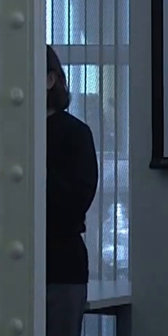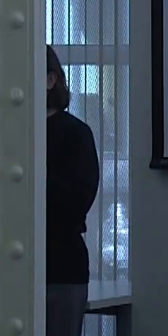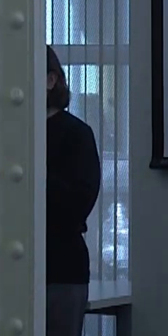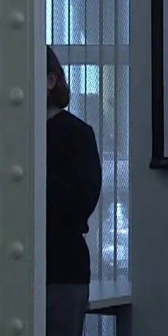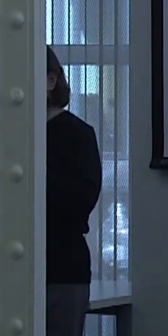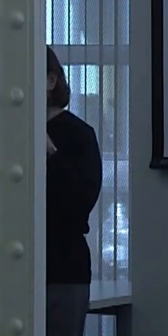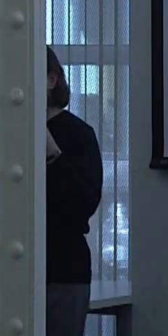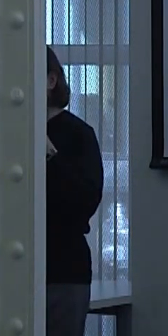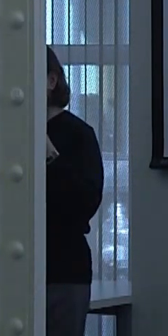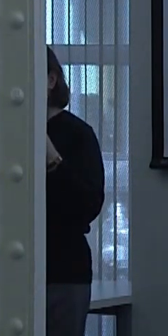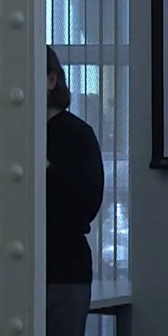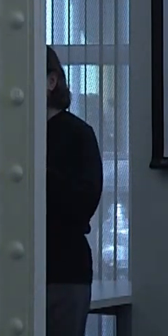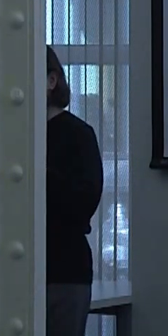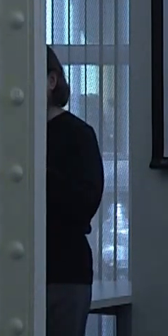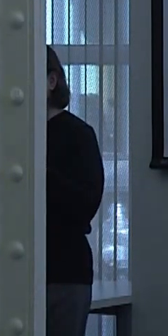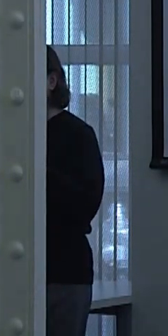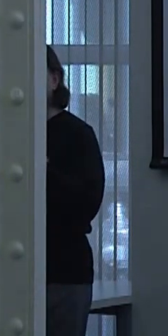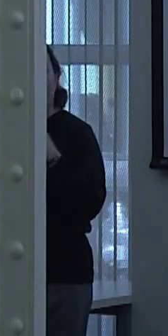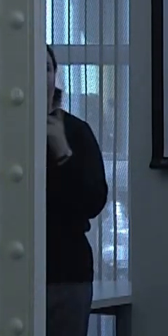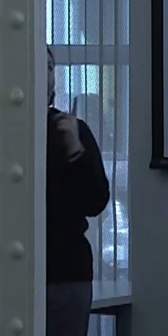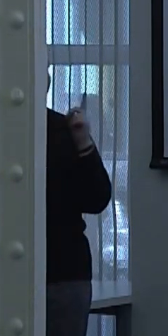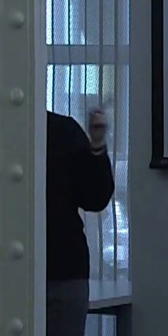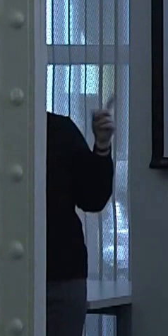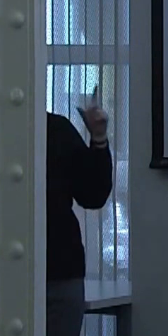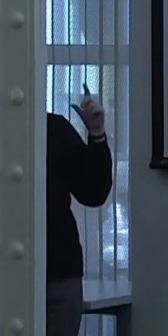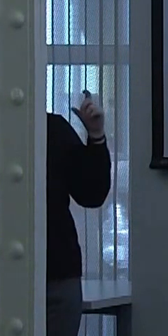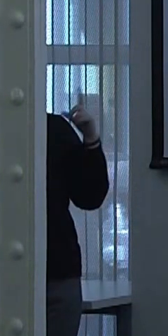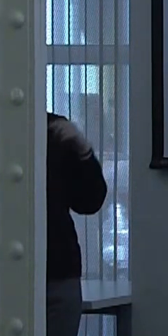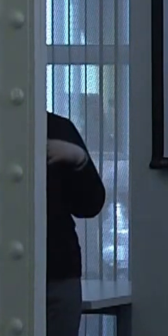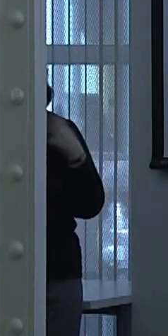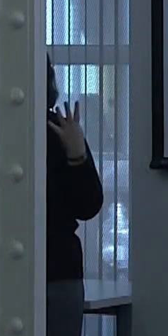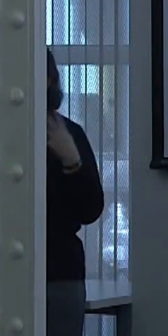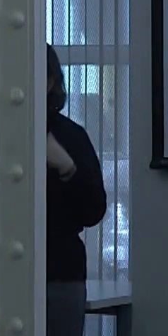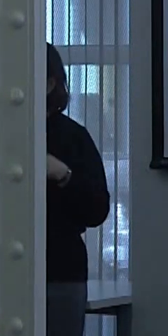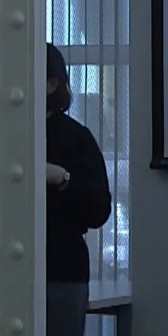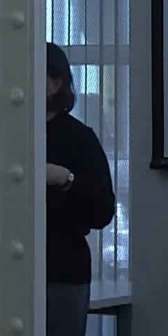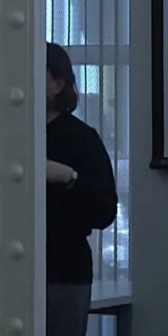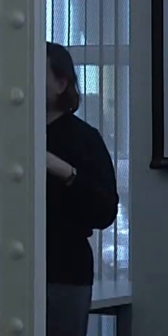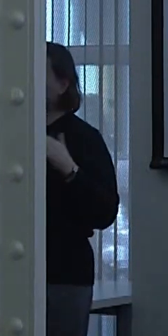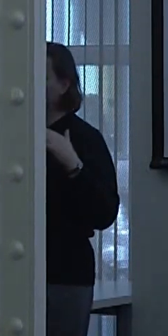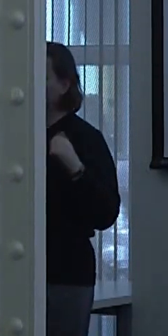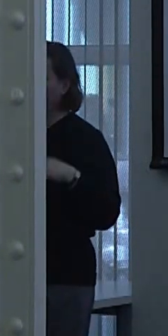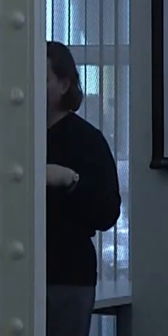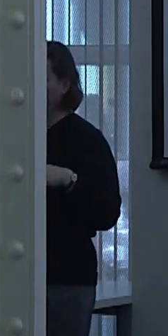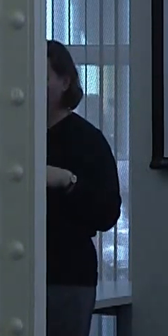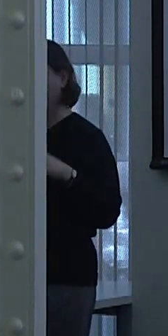and this is a picture of my four colleagues, my three colleagues and myself. I'm holding the crutch up